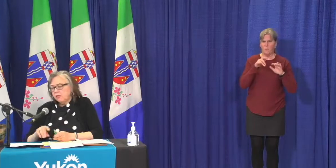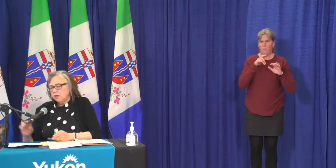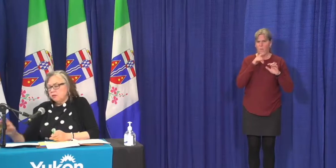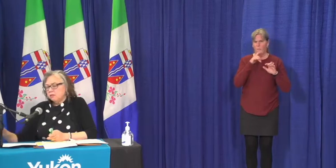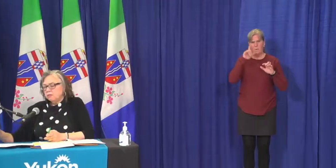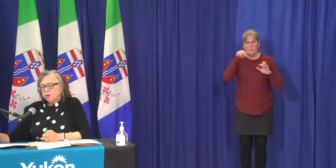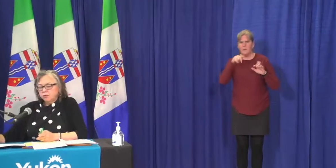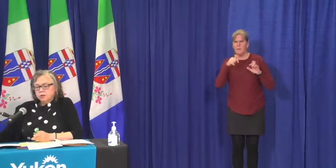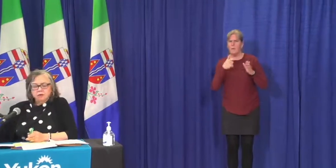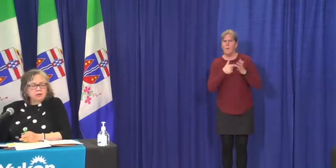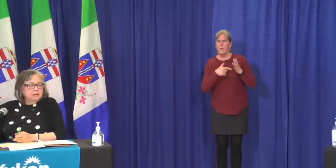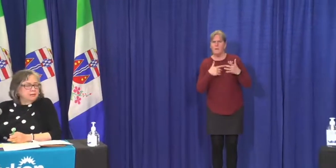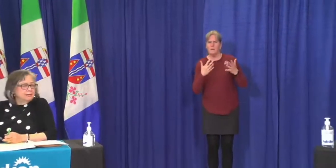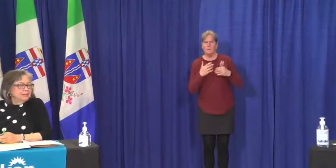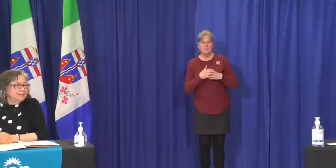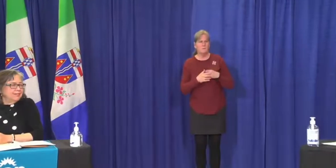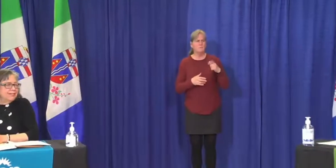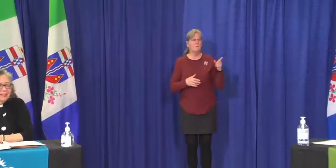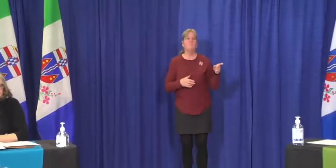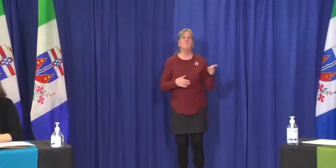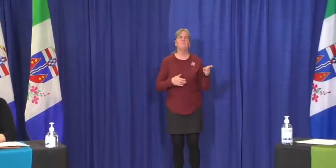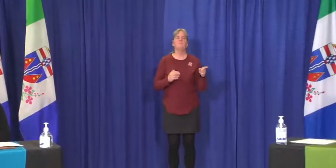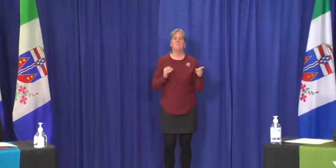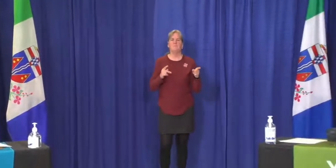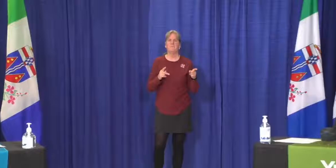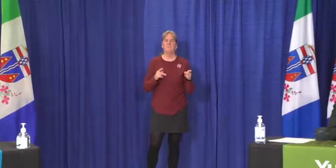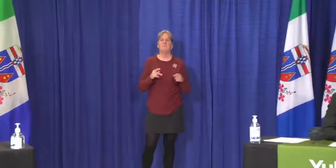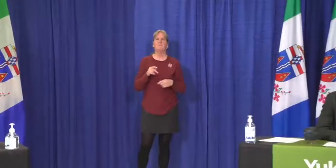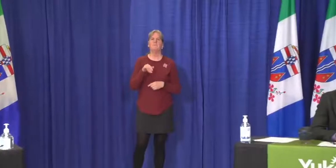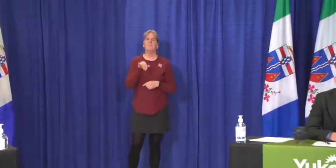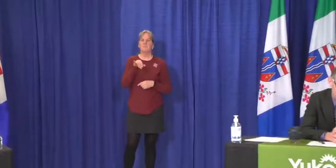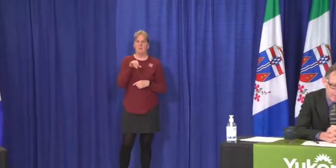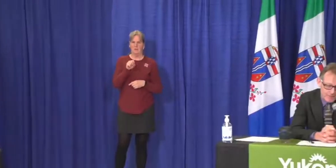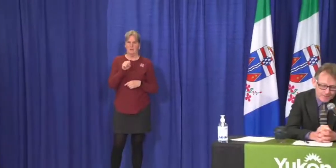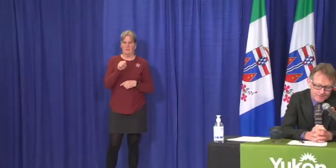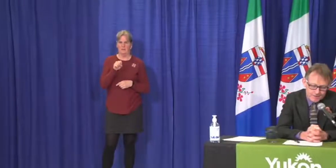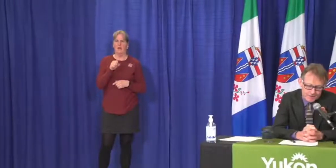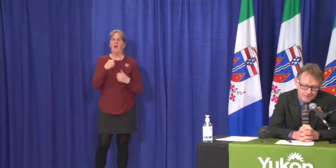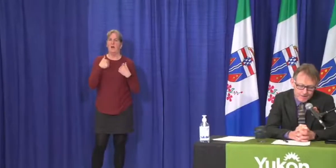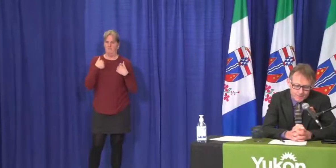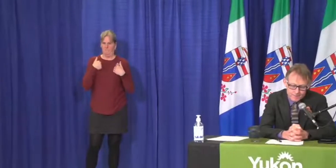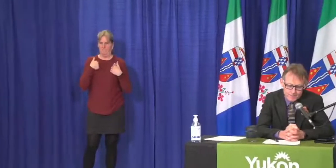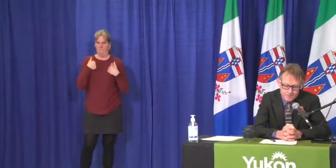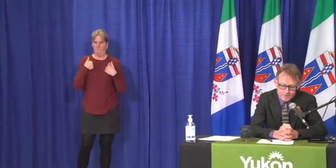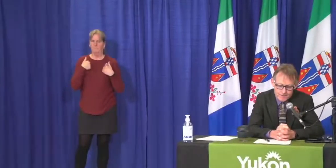Or is at no longer needed?